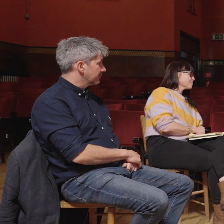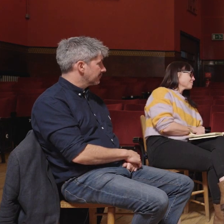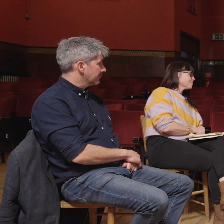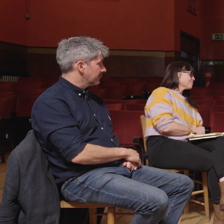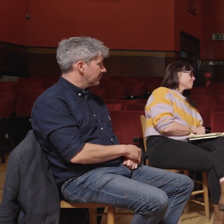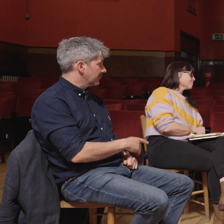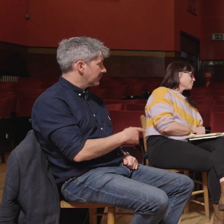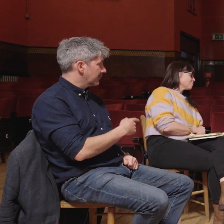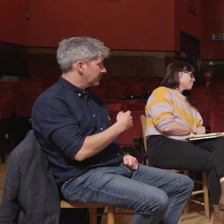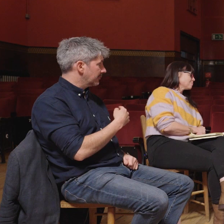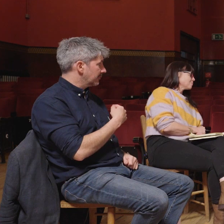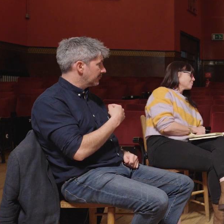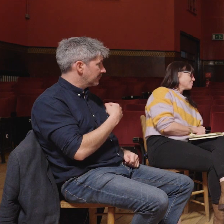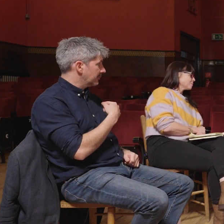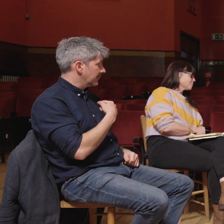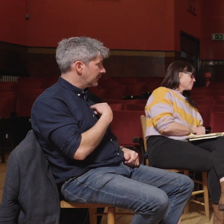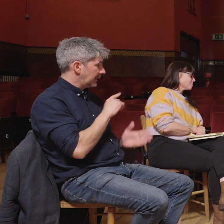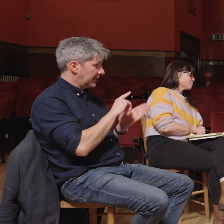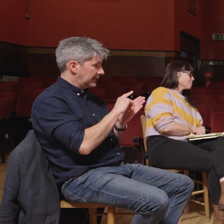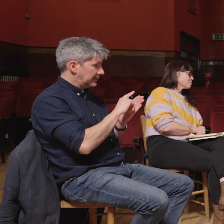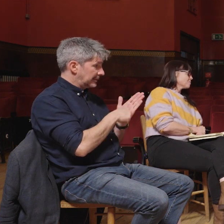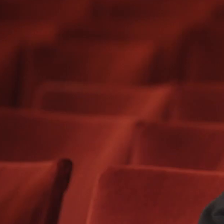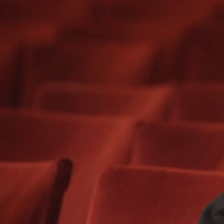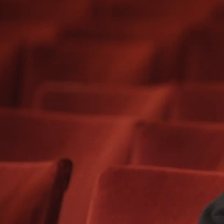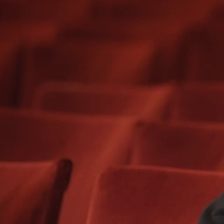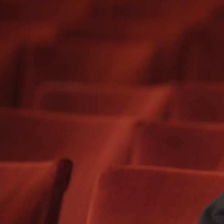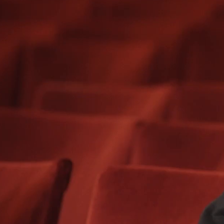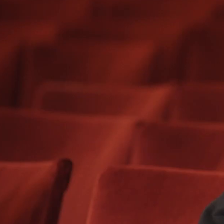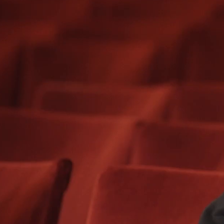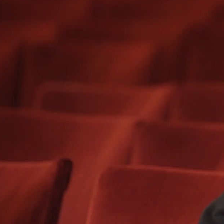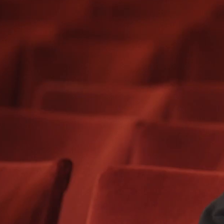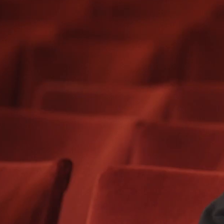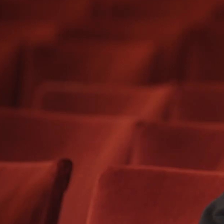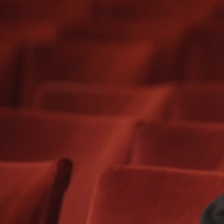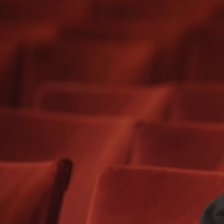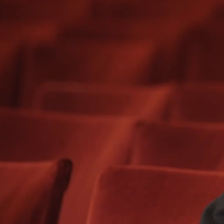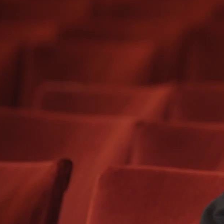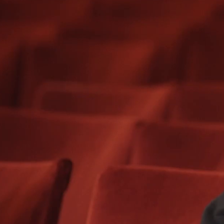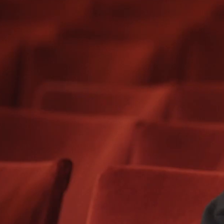I'm also a disabled artist, I co-produced...